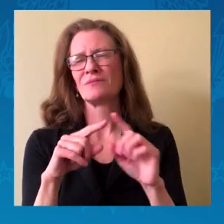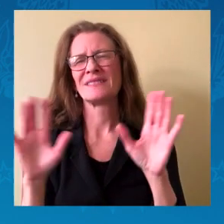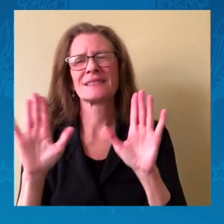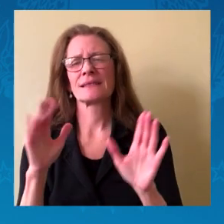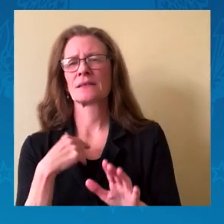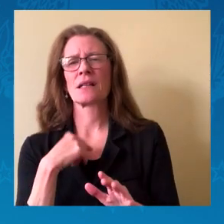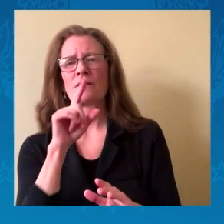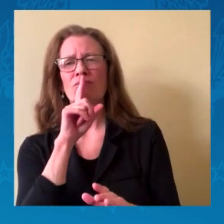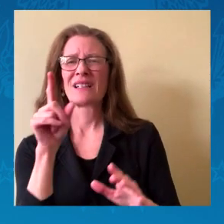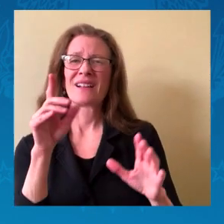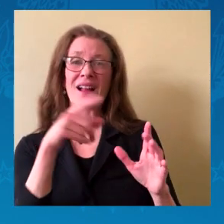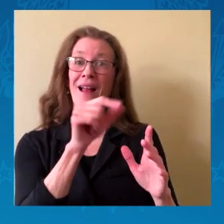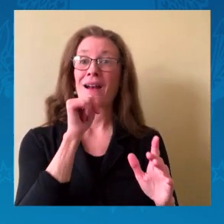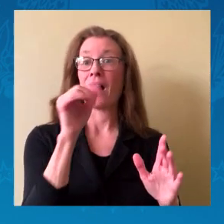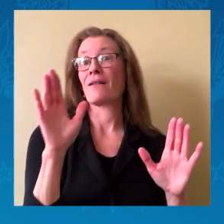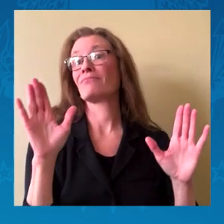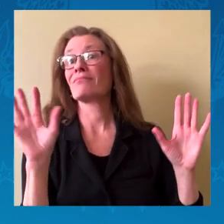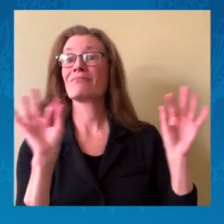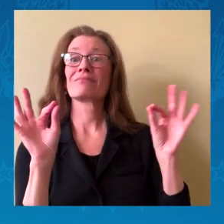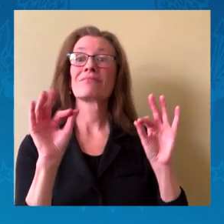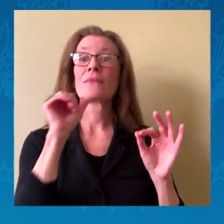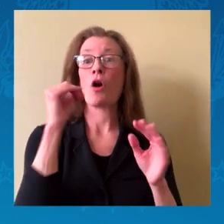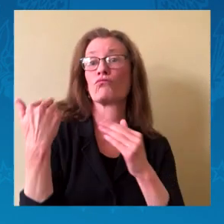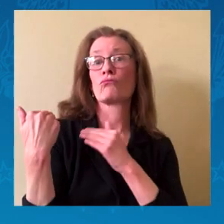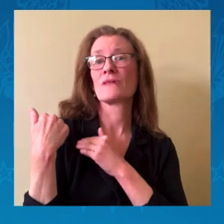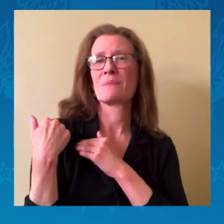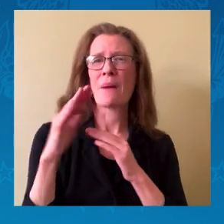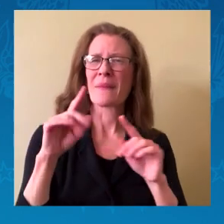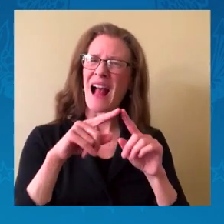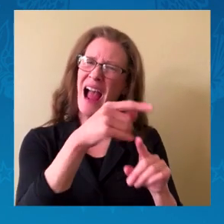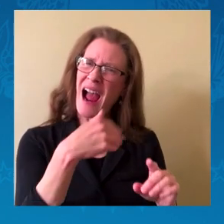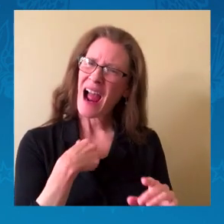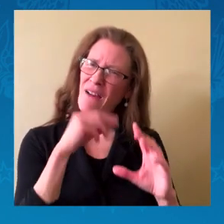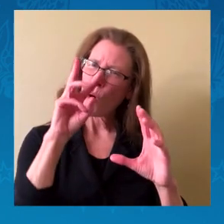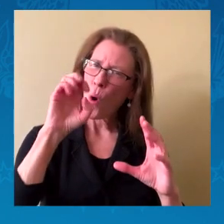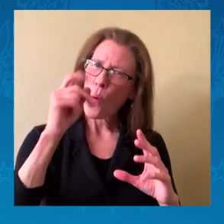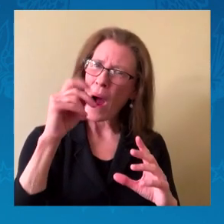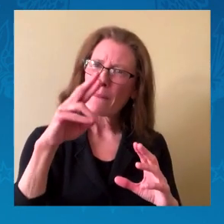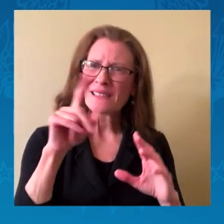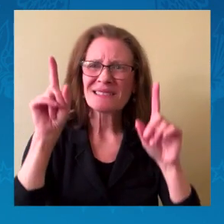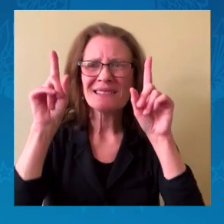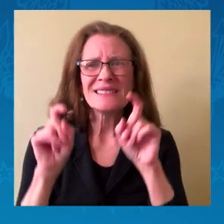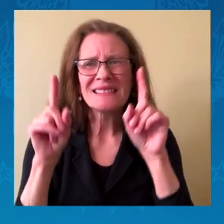If we were to allow that to continue, we risk allowing military activities in space